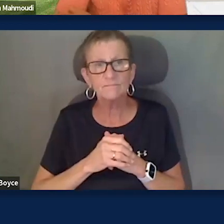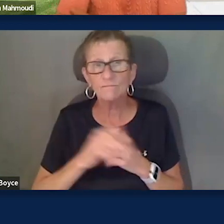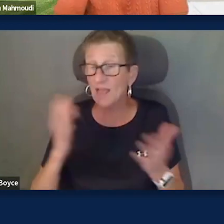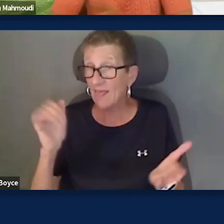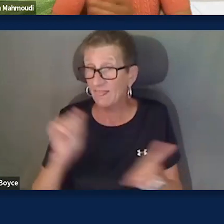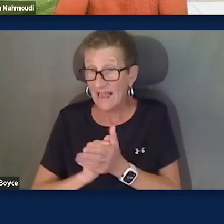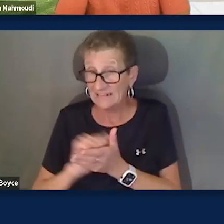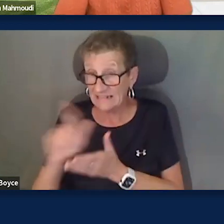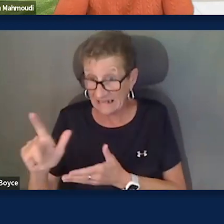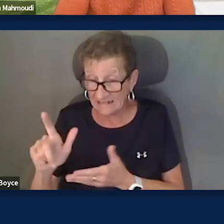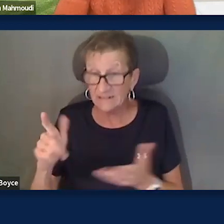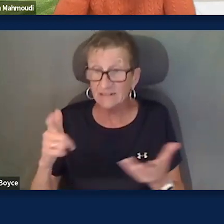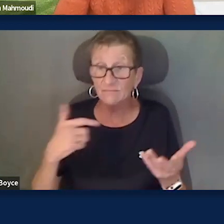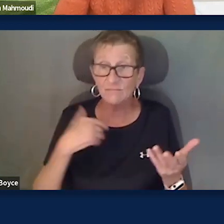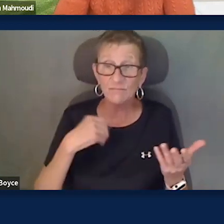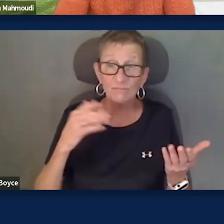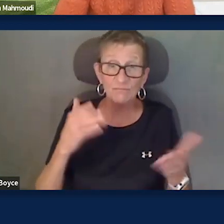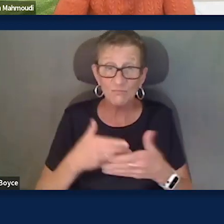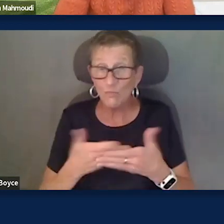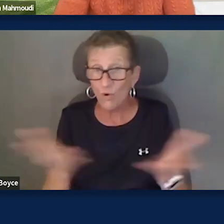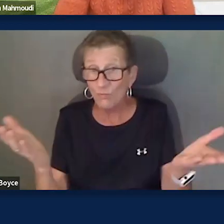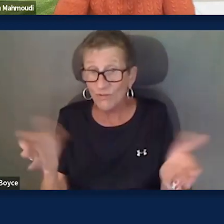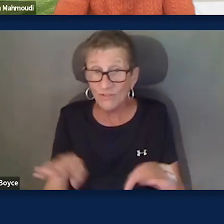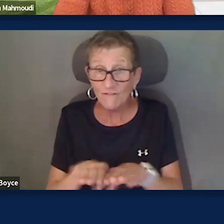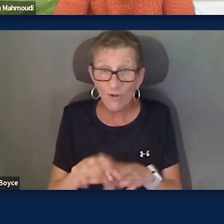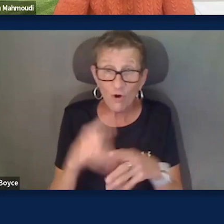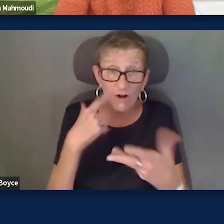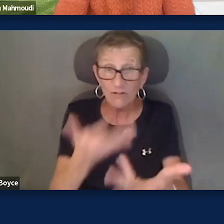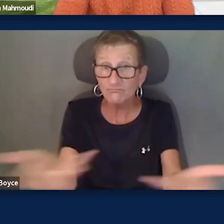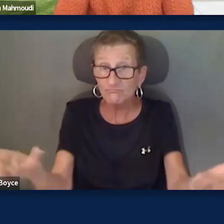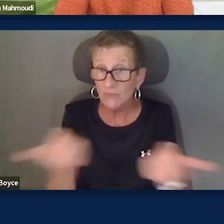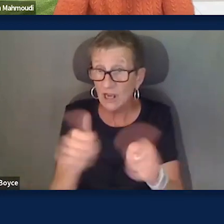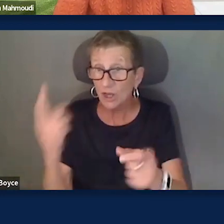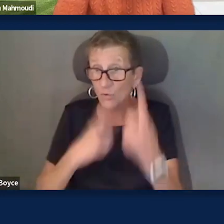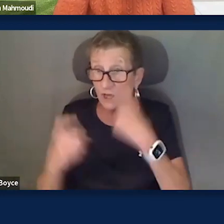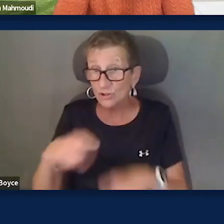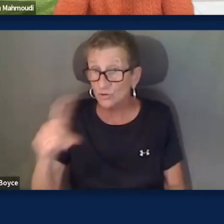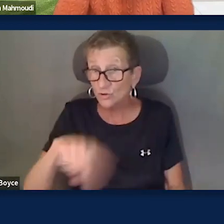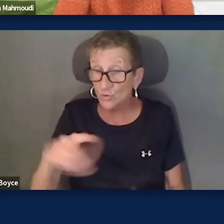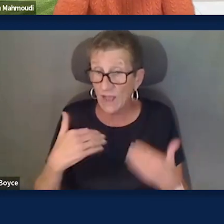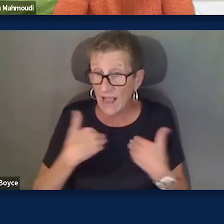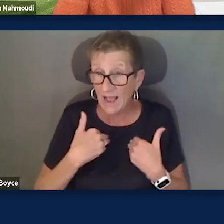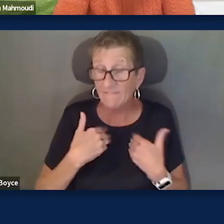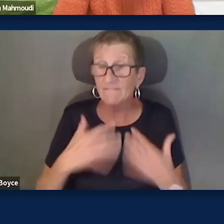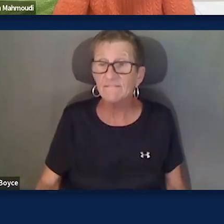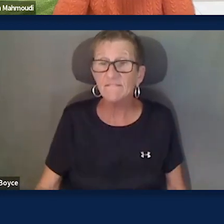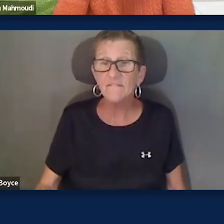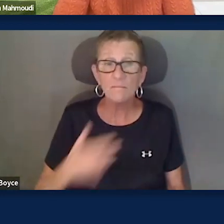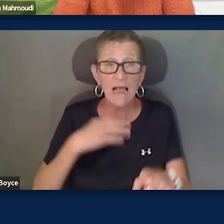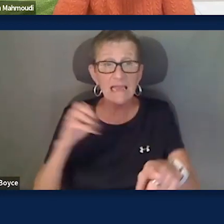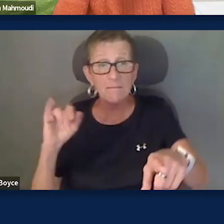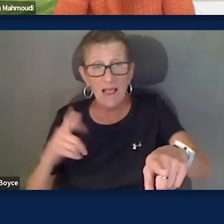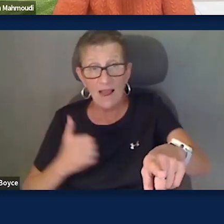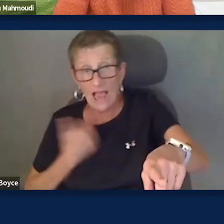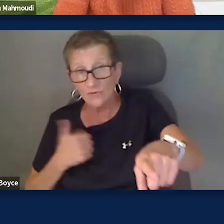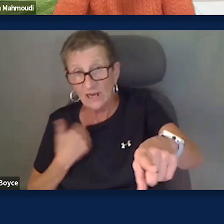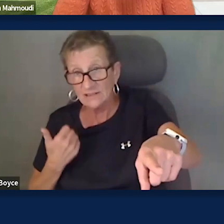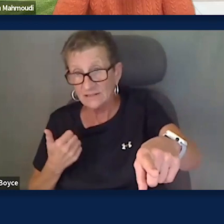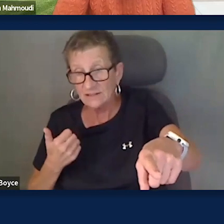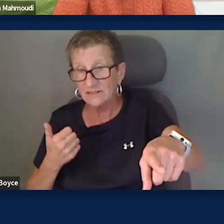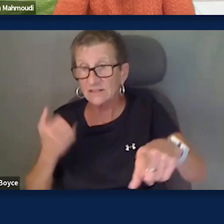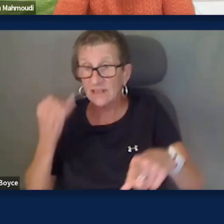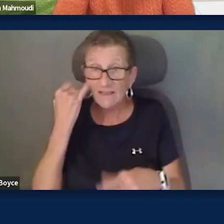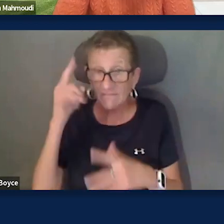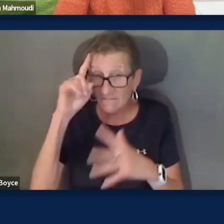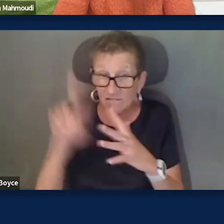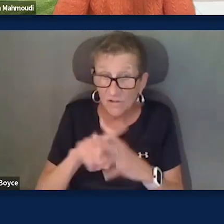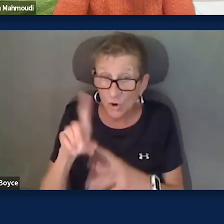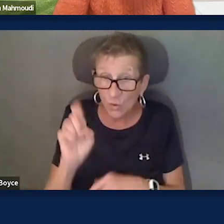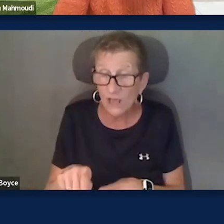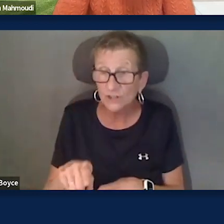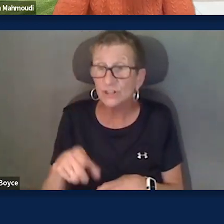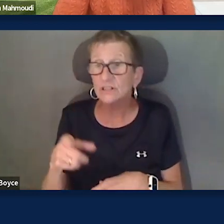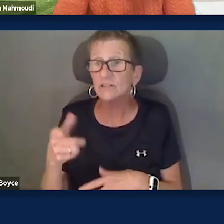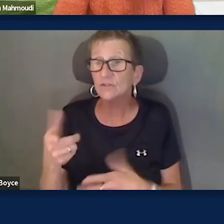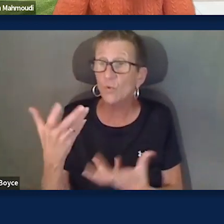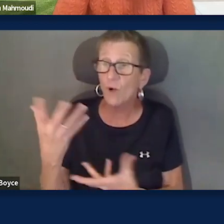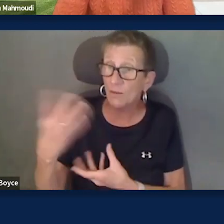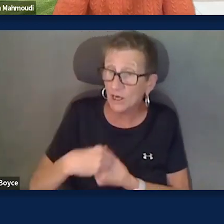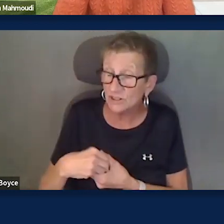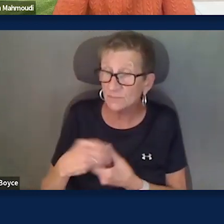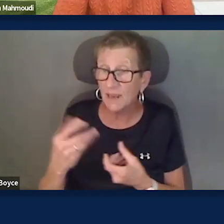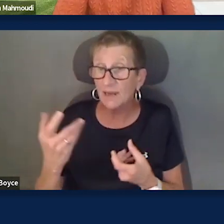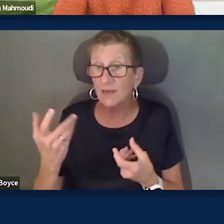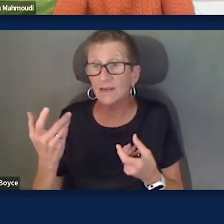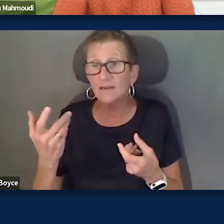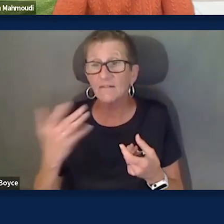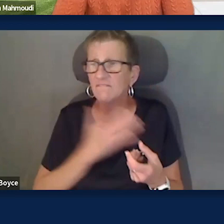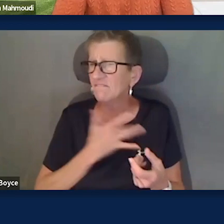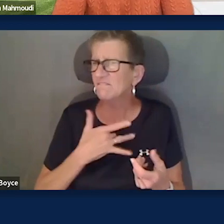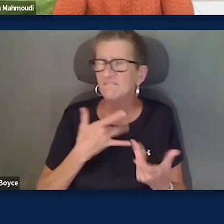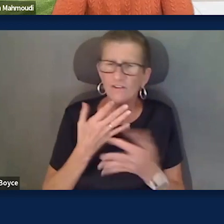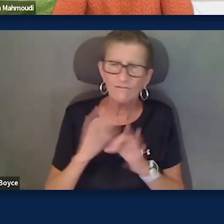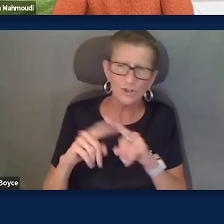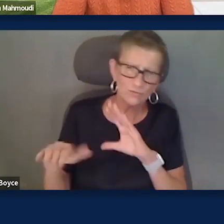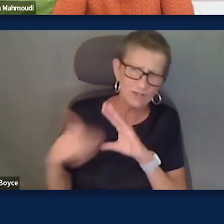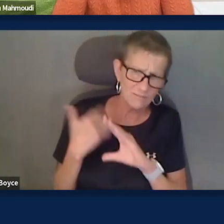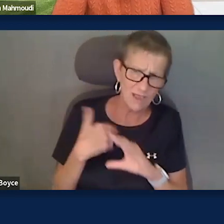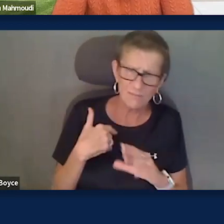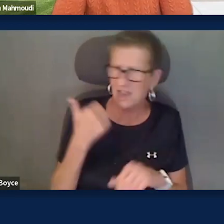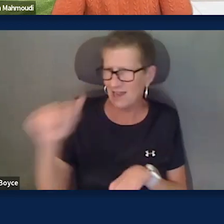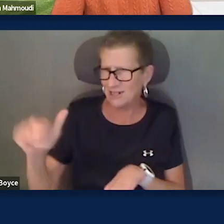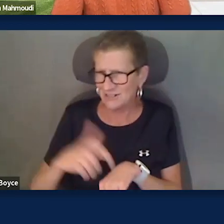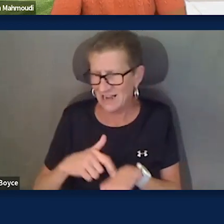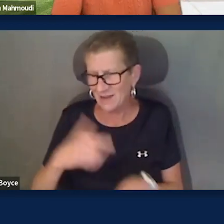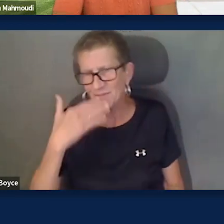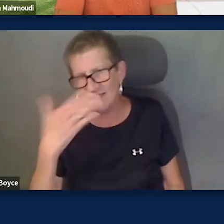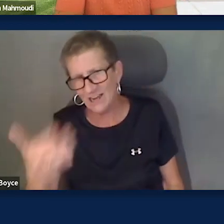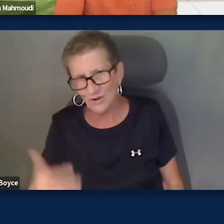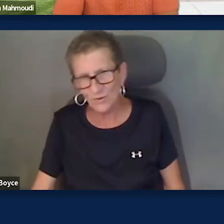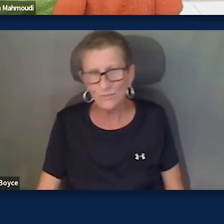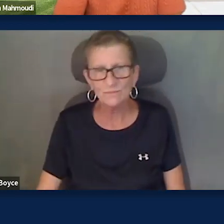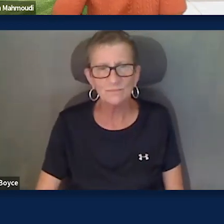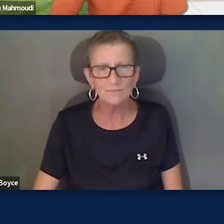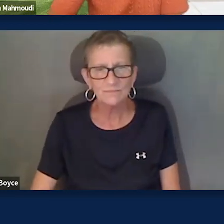And that's it. I open the floor for any questions you may have. And here is my e-mail address, by the way. If you have any questions, if you're interested to participate, feel free to e-mail me at any time. Thank you.